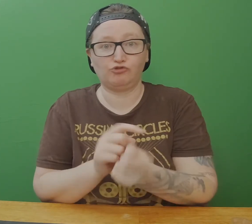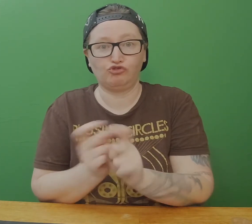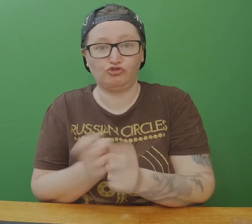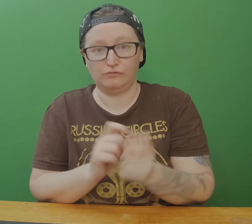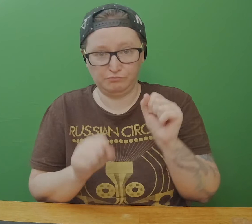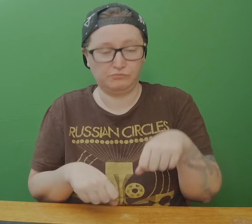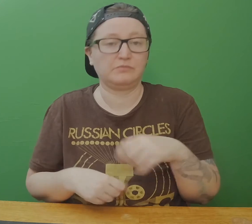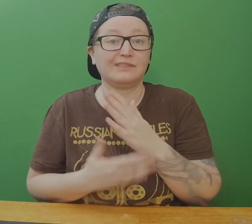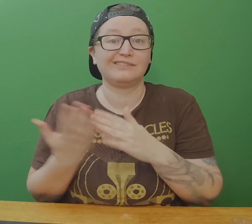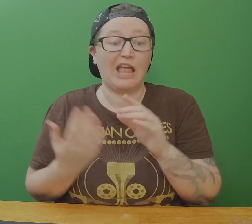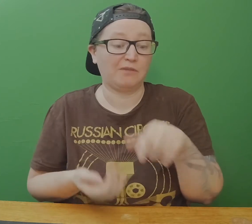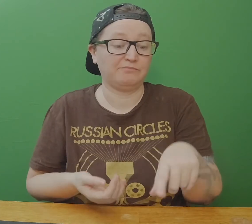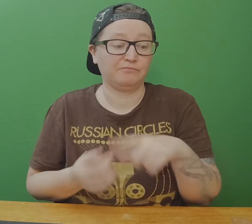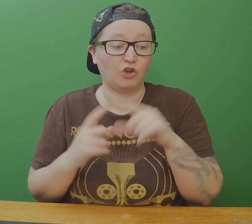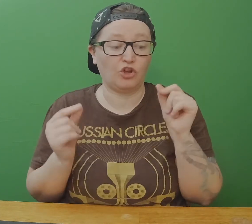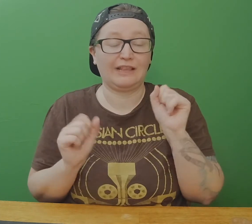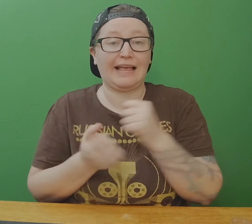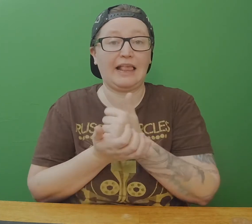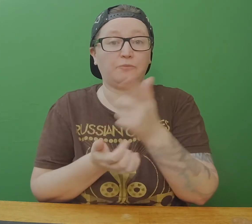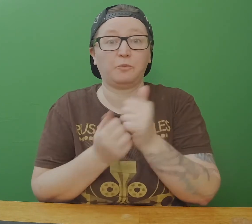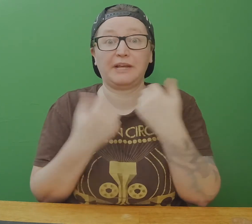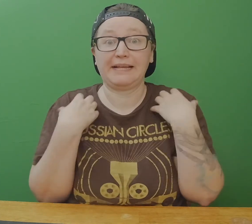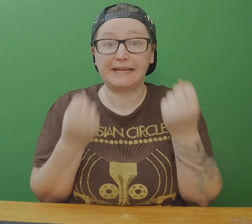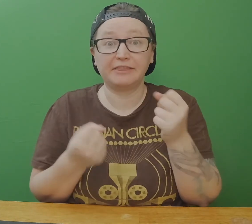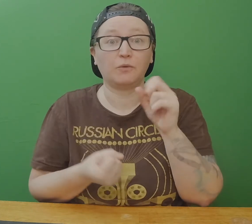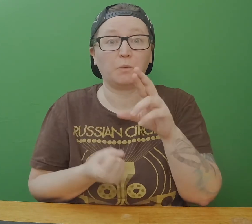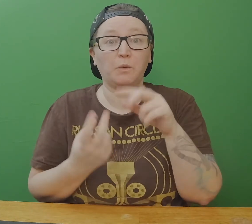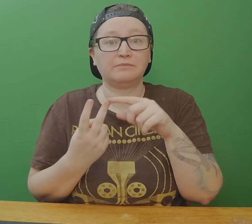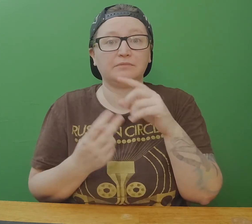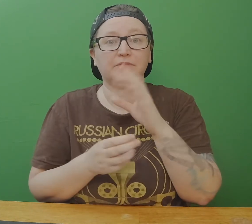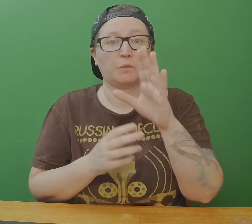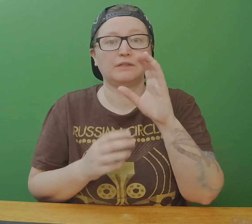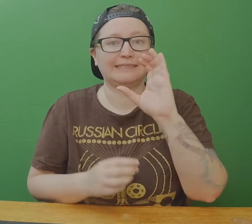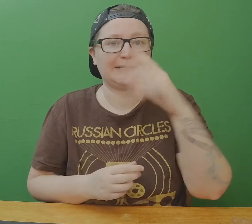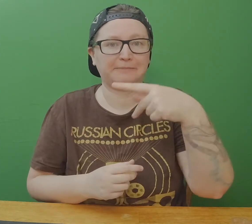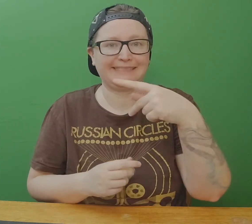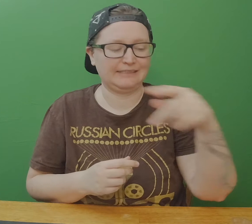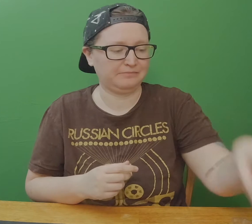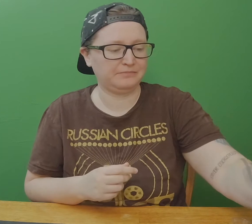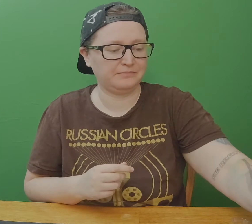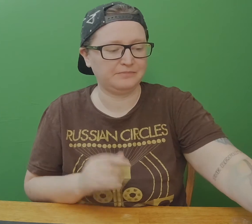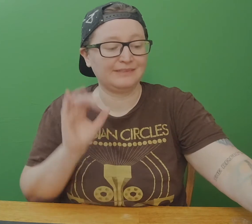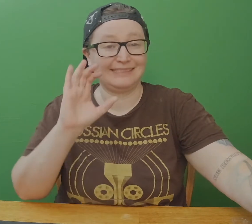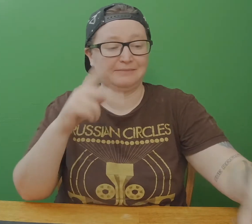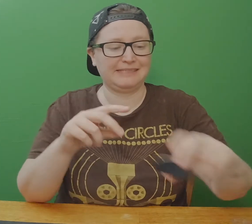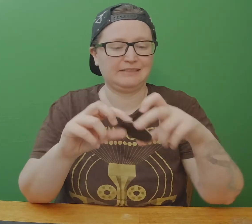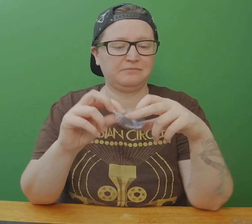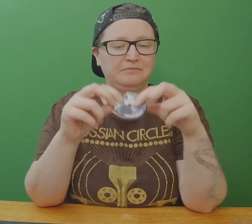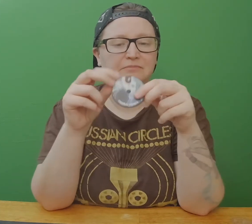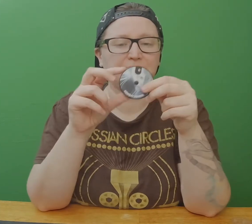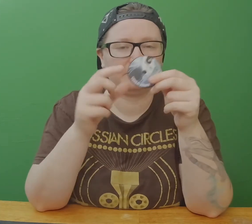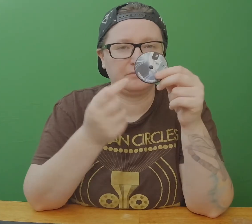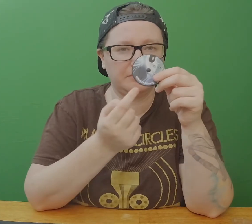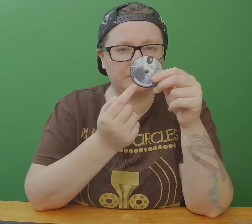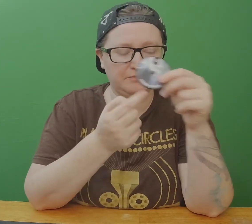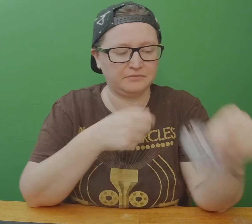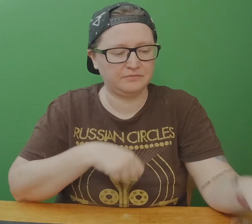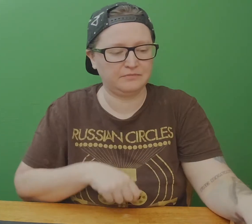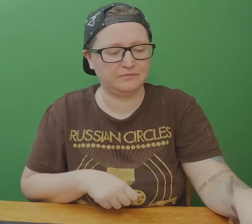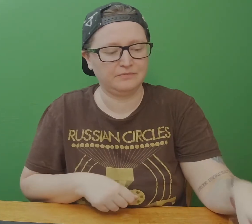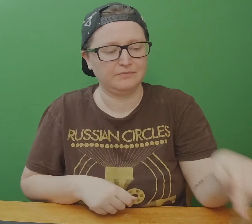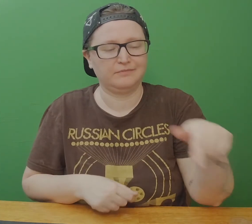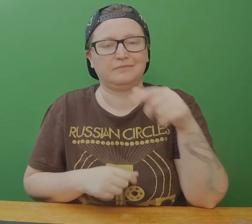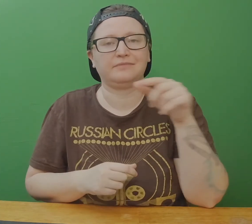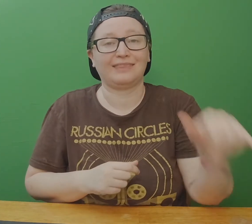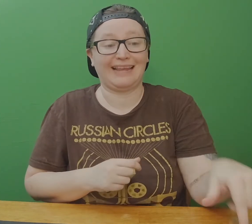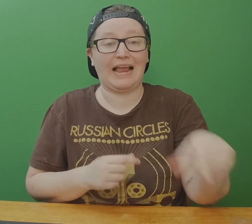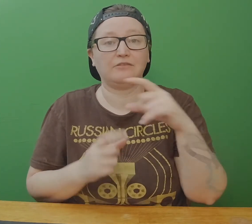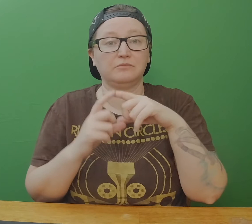with changing your die and the cards can also help you with your health or your CP which CP on here